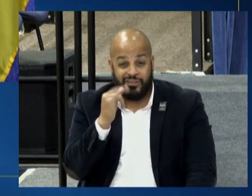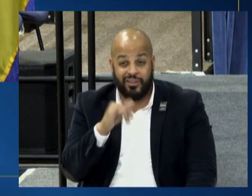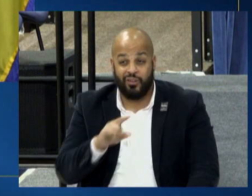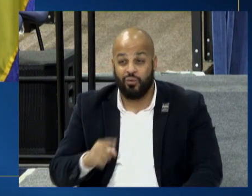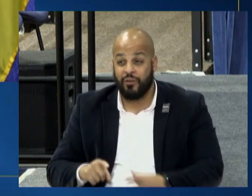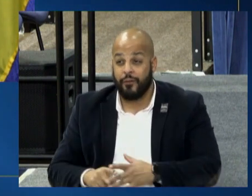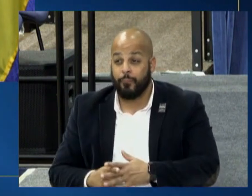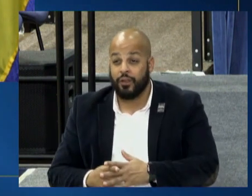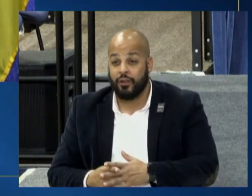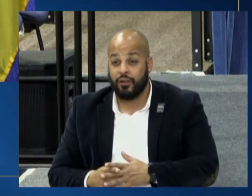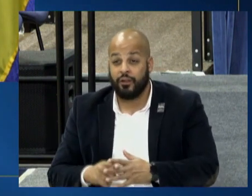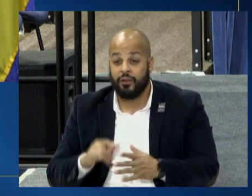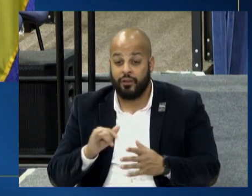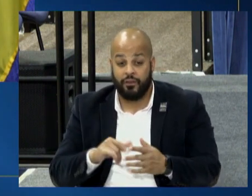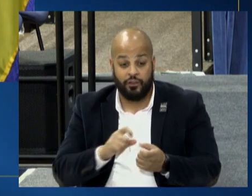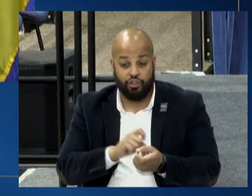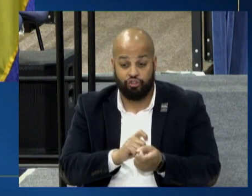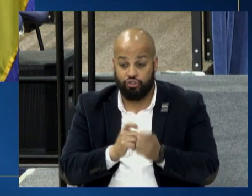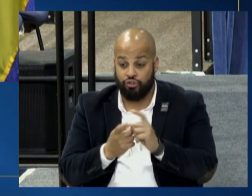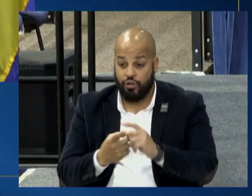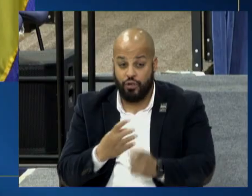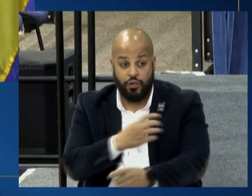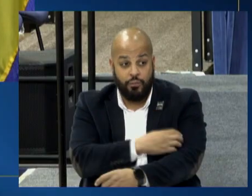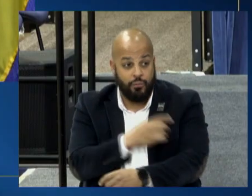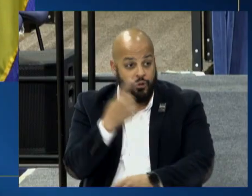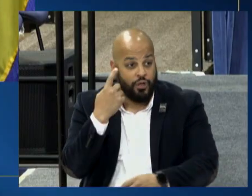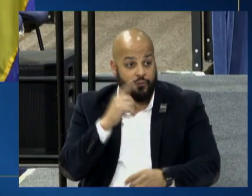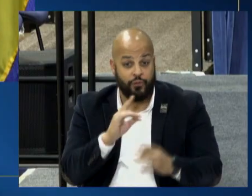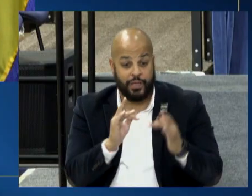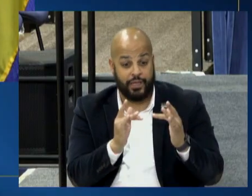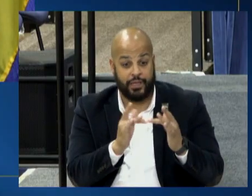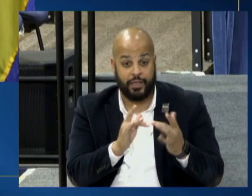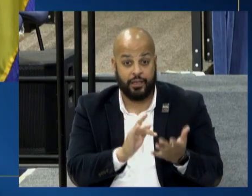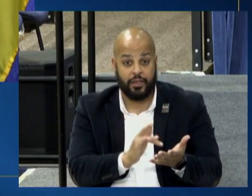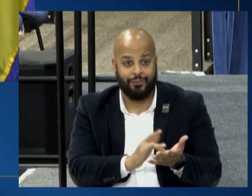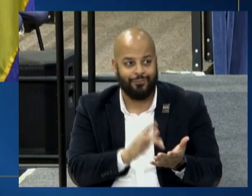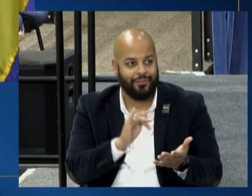The transformative power of digital medicine is why you are all here.